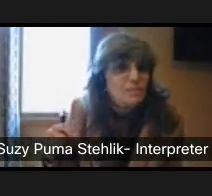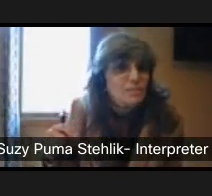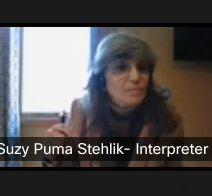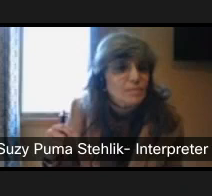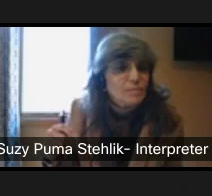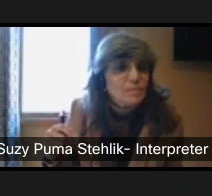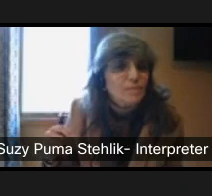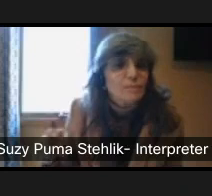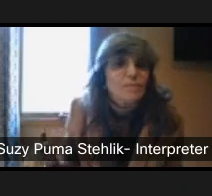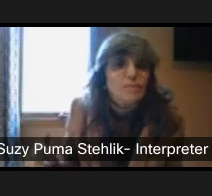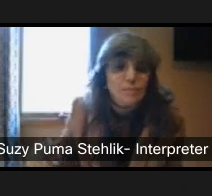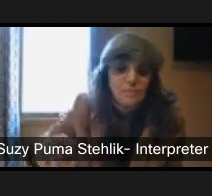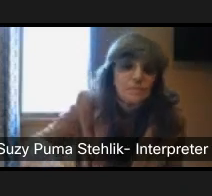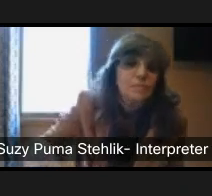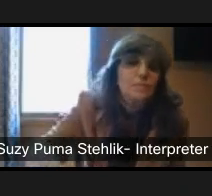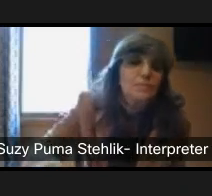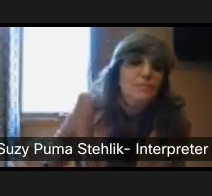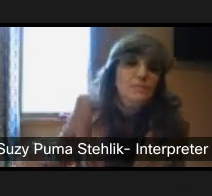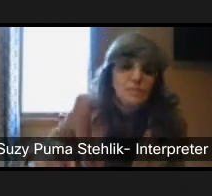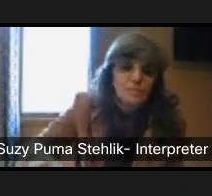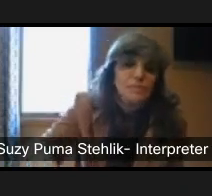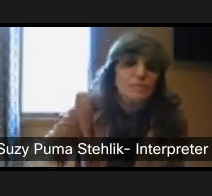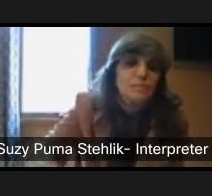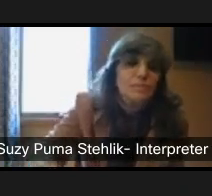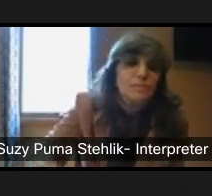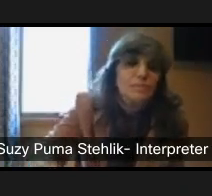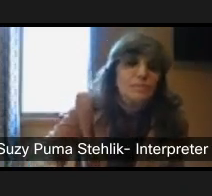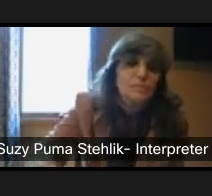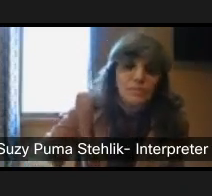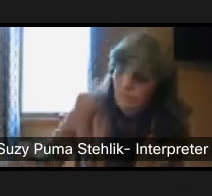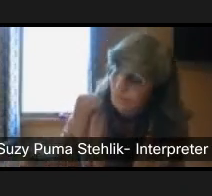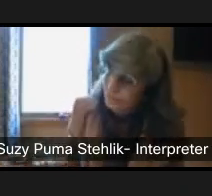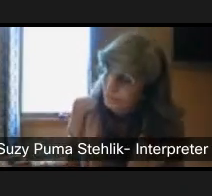Far left to my immediate left.